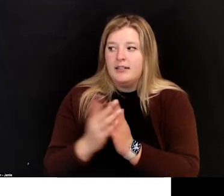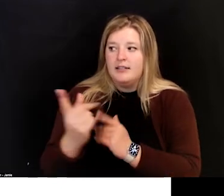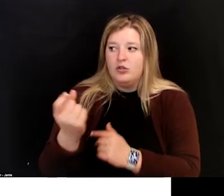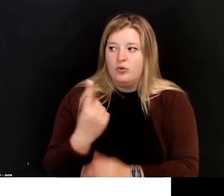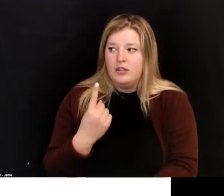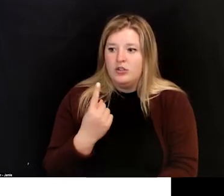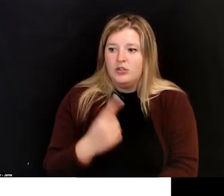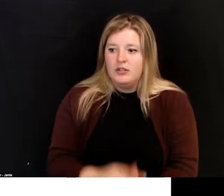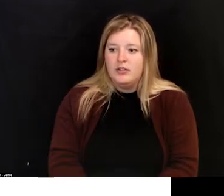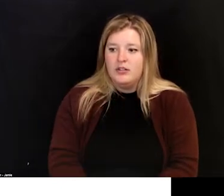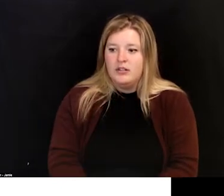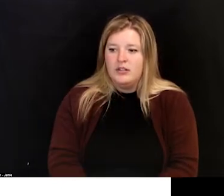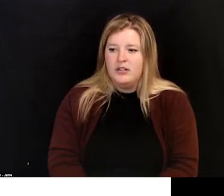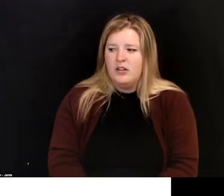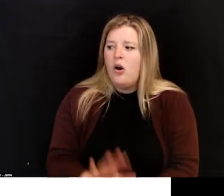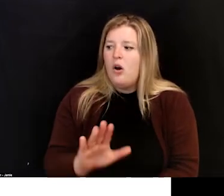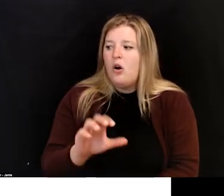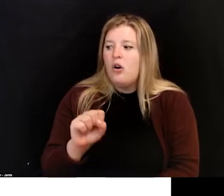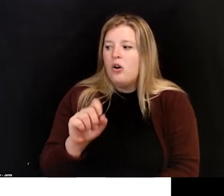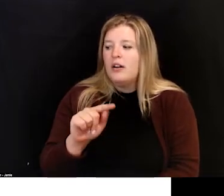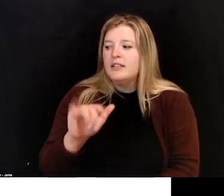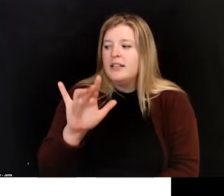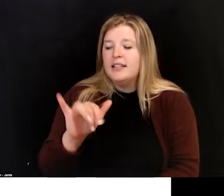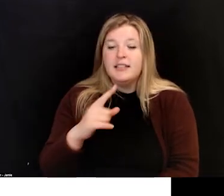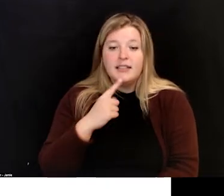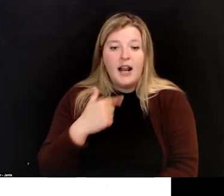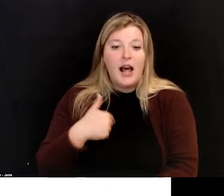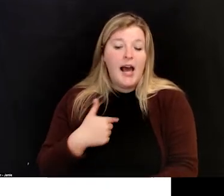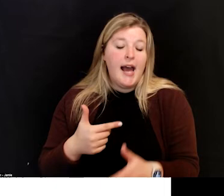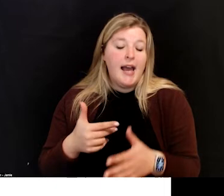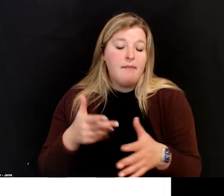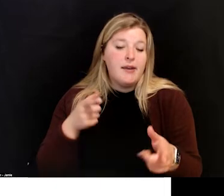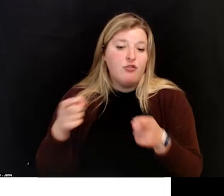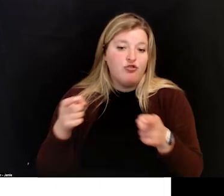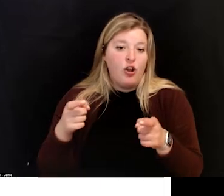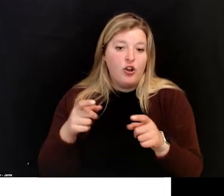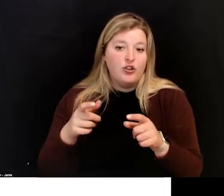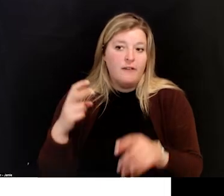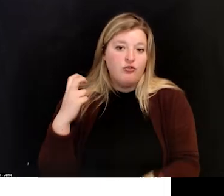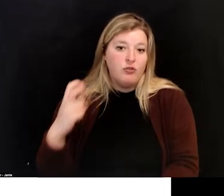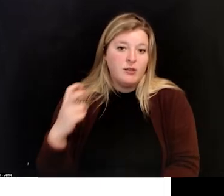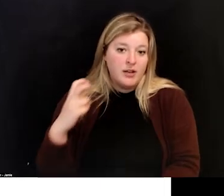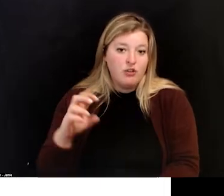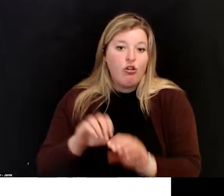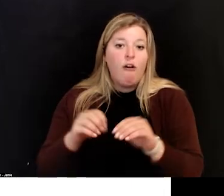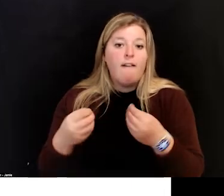Well, Stacy Walker just wanted to note, she's in charge of the Transformation Office. And she says, "For the awareness of the group,